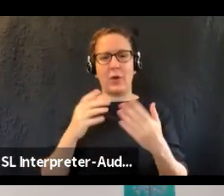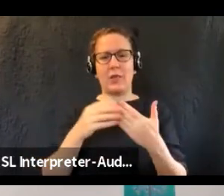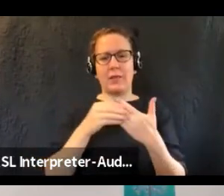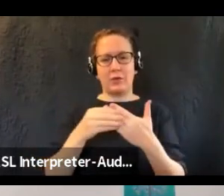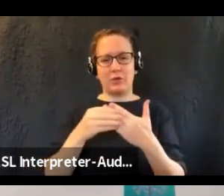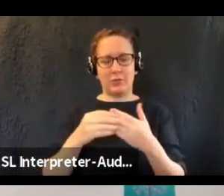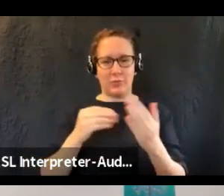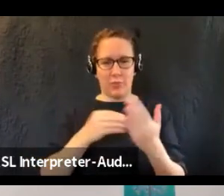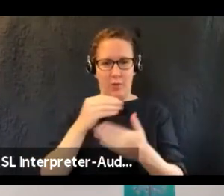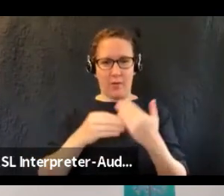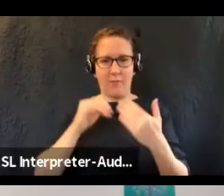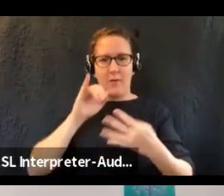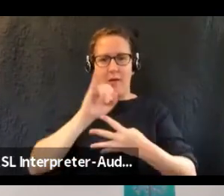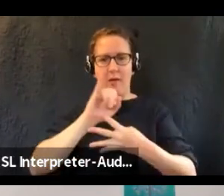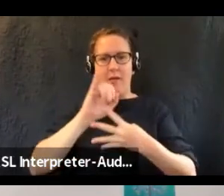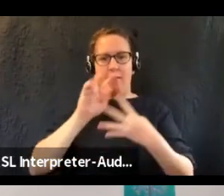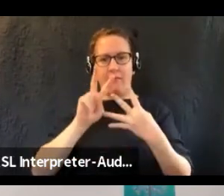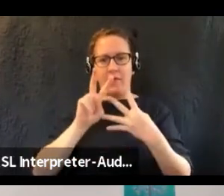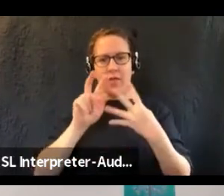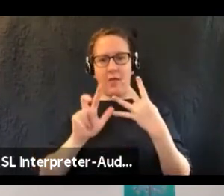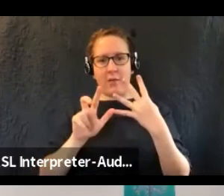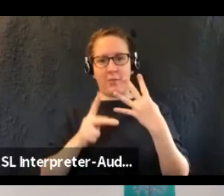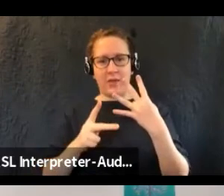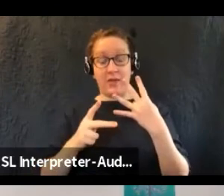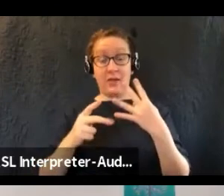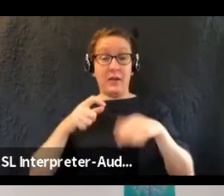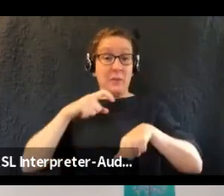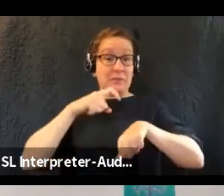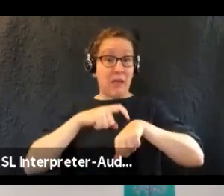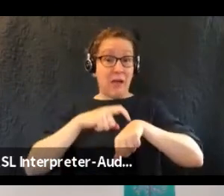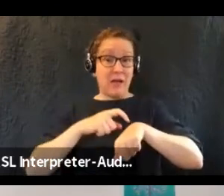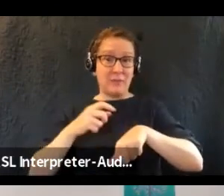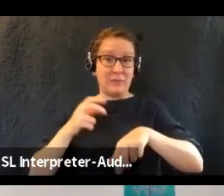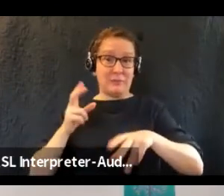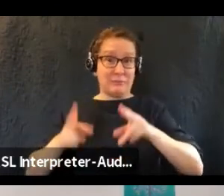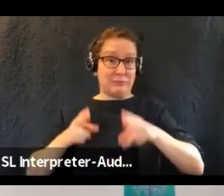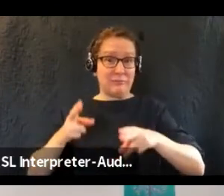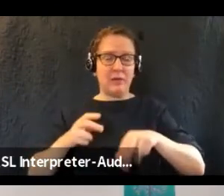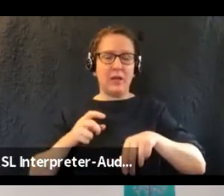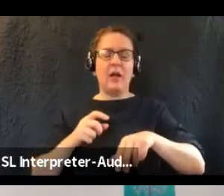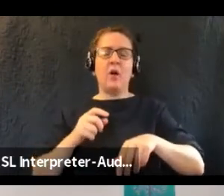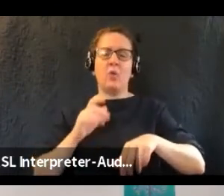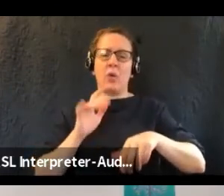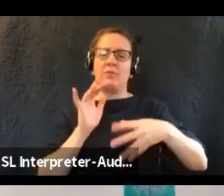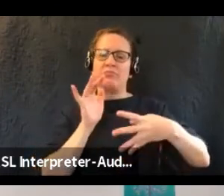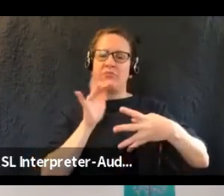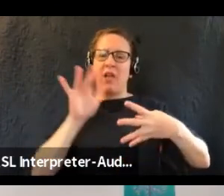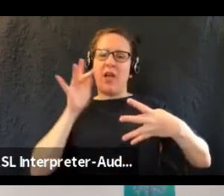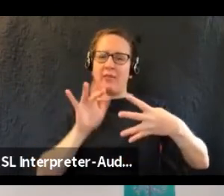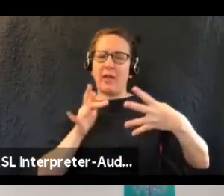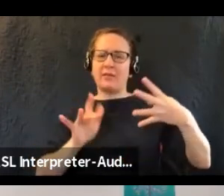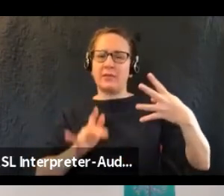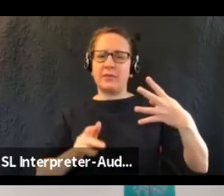In the interest of time, I'm going to go over some of the highlights of the logistics of